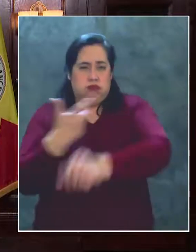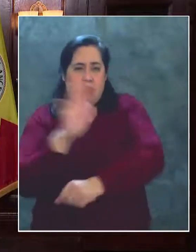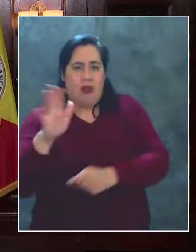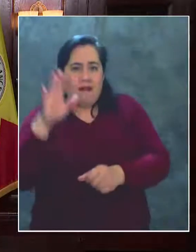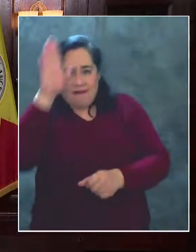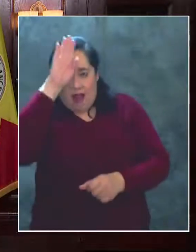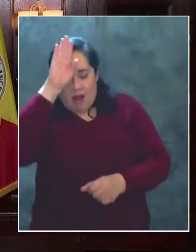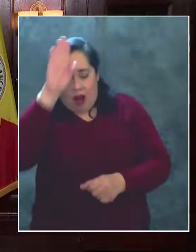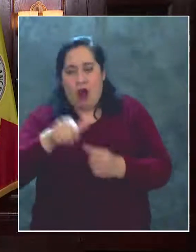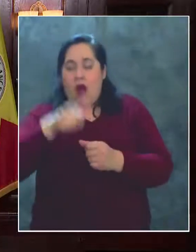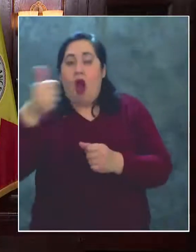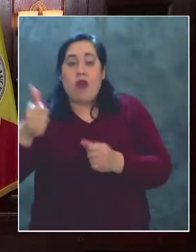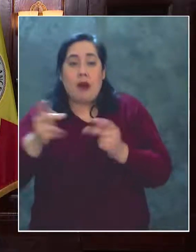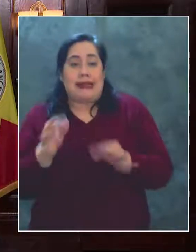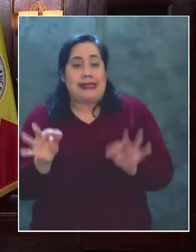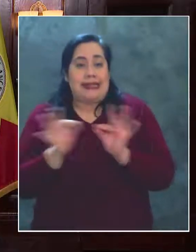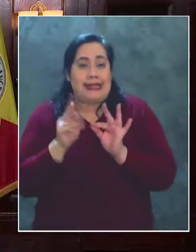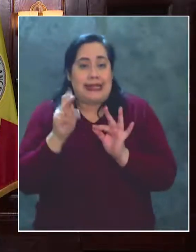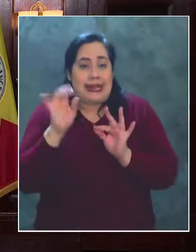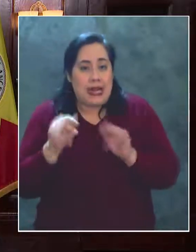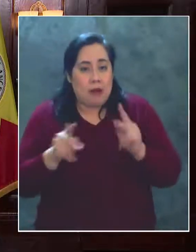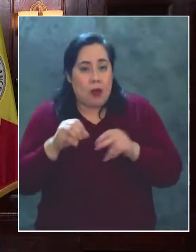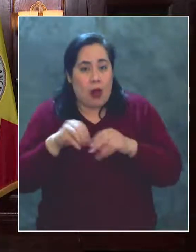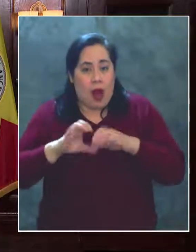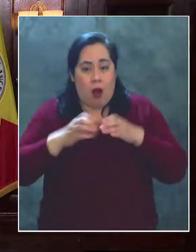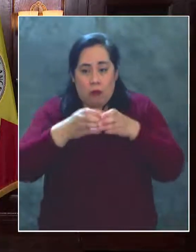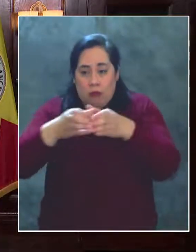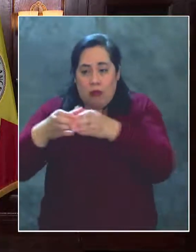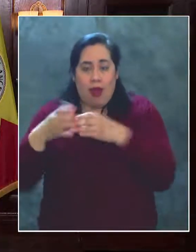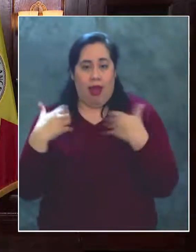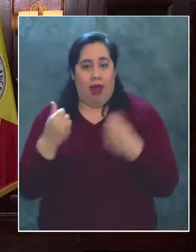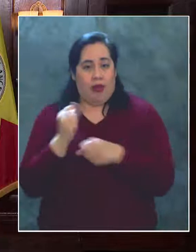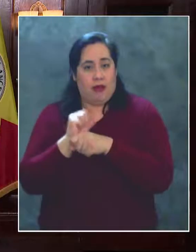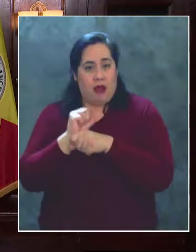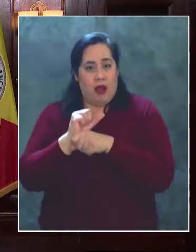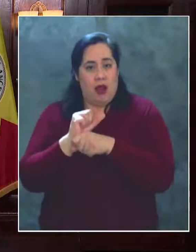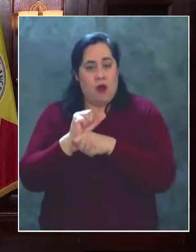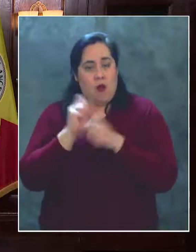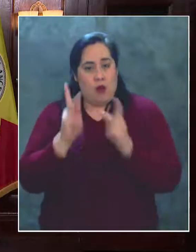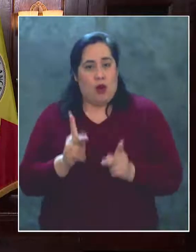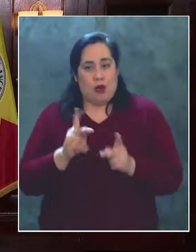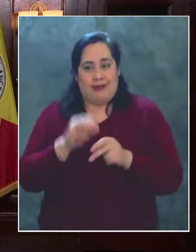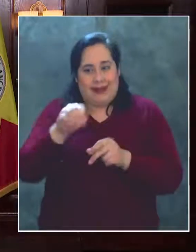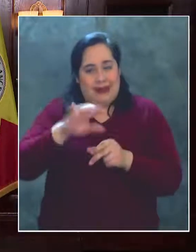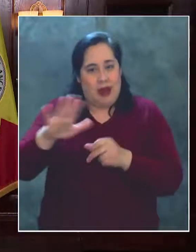OTHER KEY FOLKS IN OUR PODS THROUGHOUT THE COUNTY AND I'M EXCITED THAT TOGETHER WITH THE